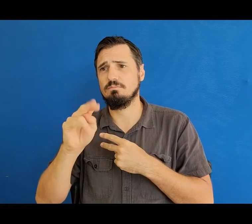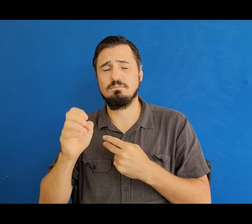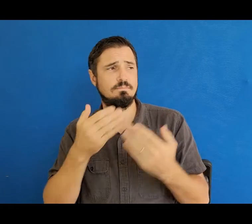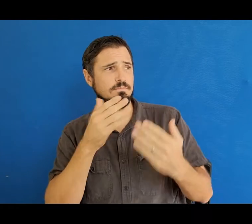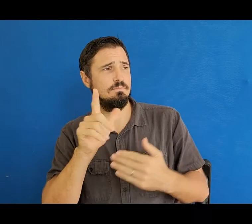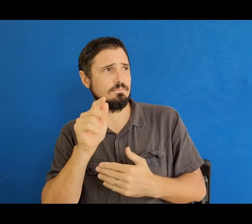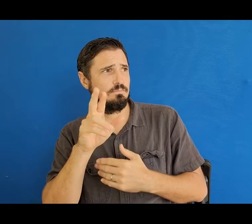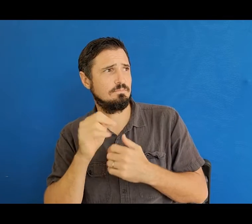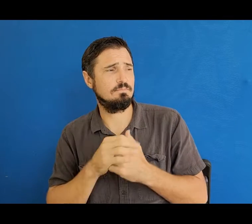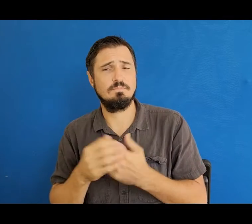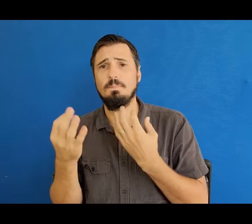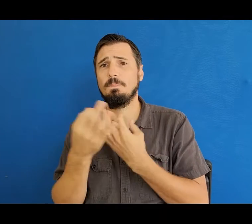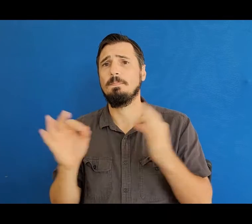Thanks Lauren